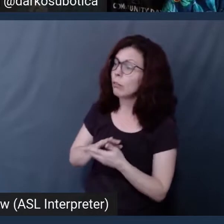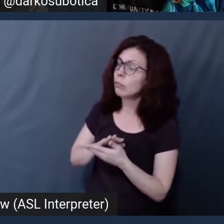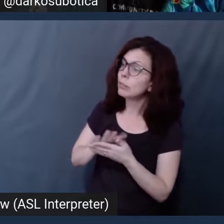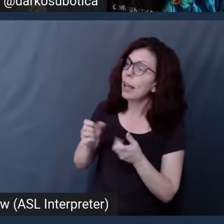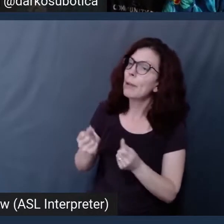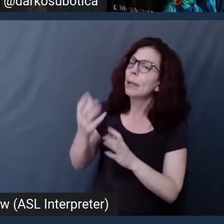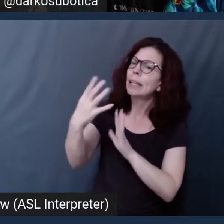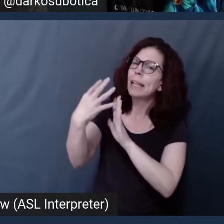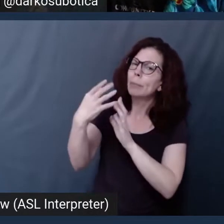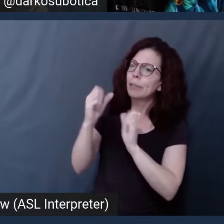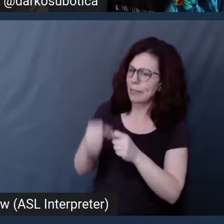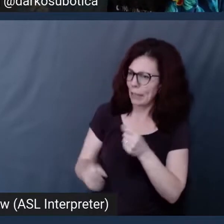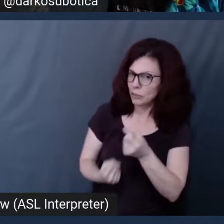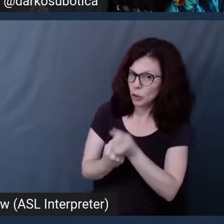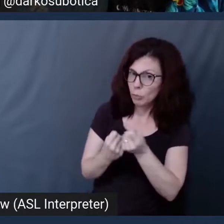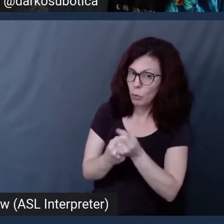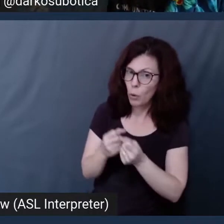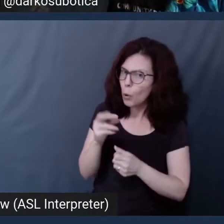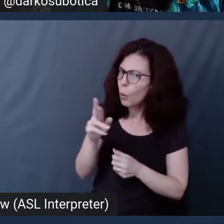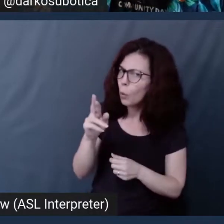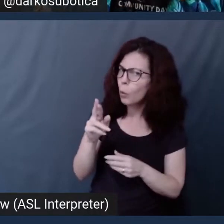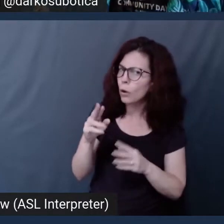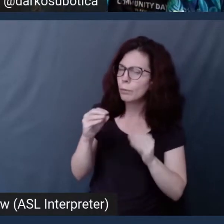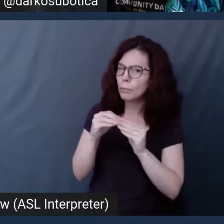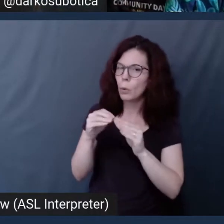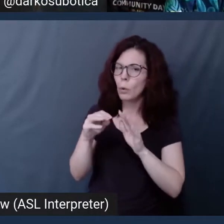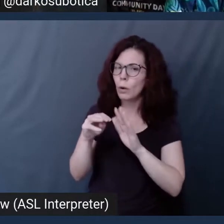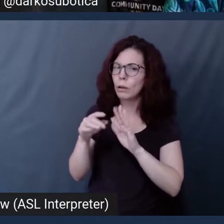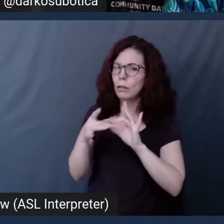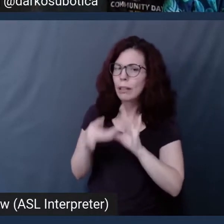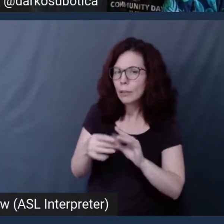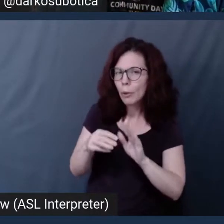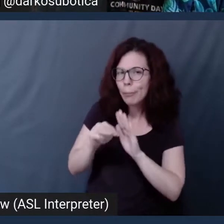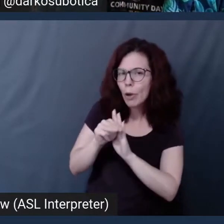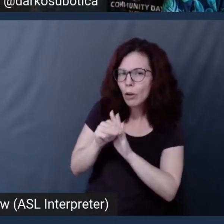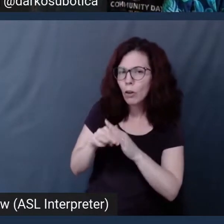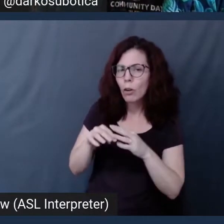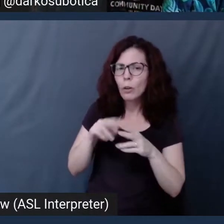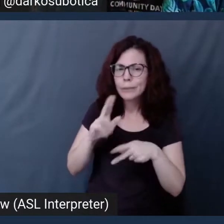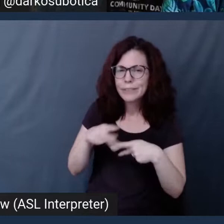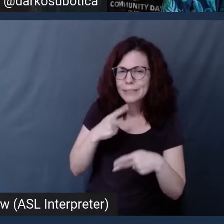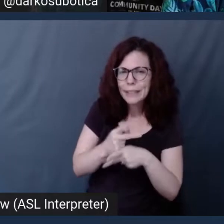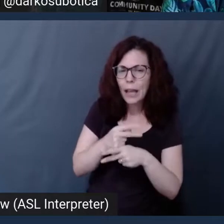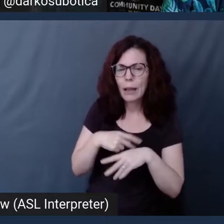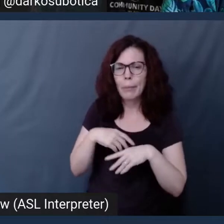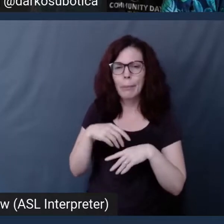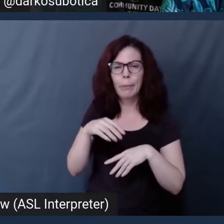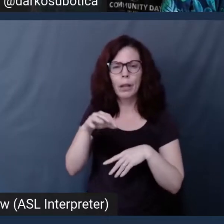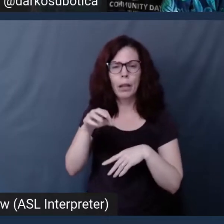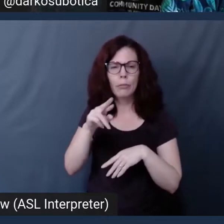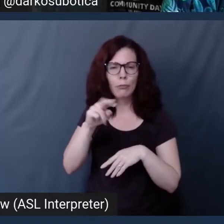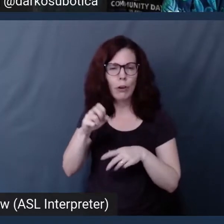or is it based on the model or the type of, you know, frame rate or something like that?